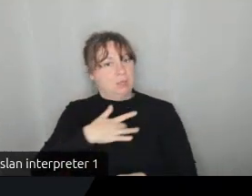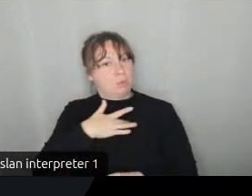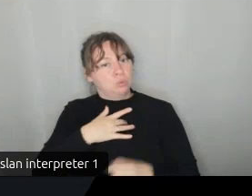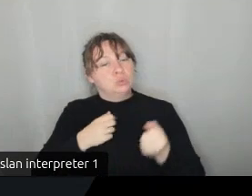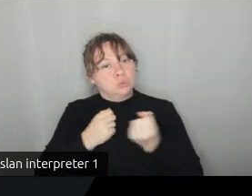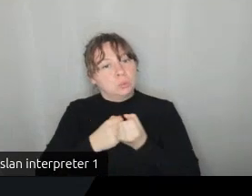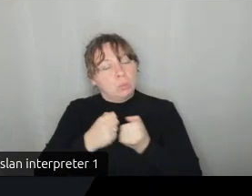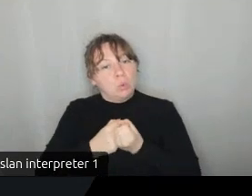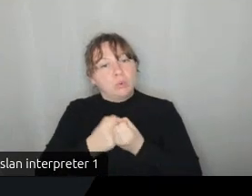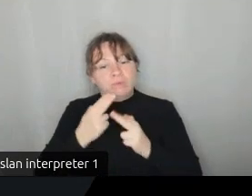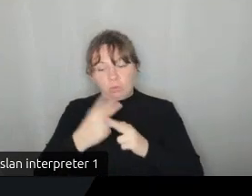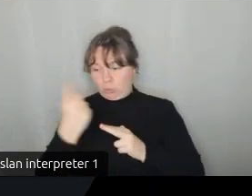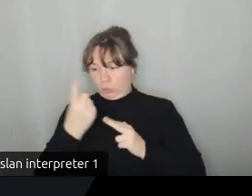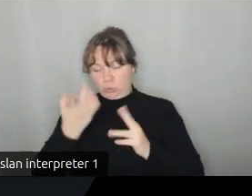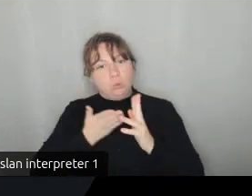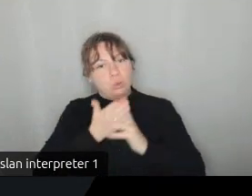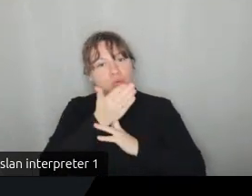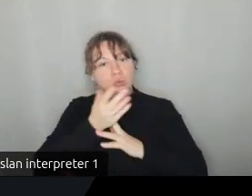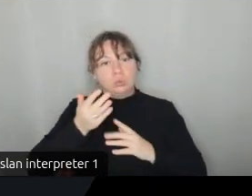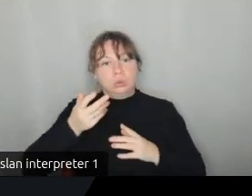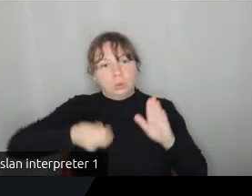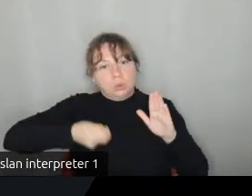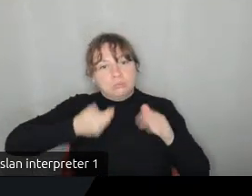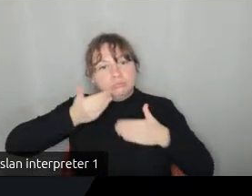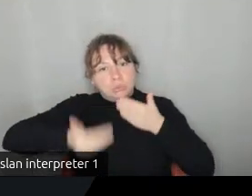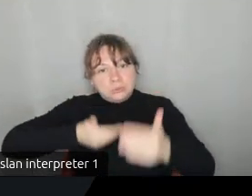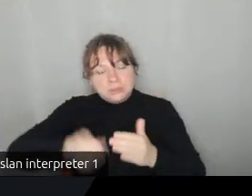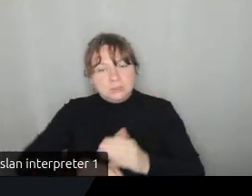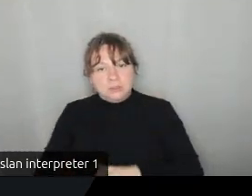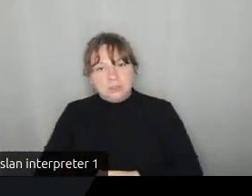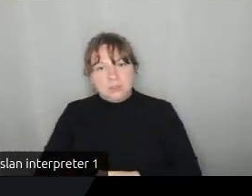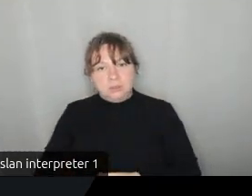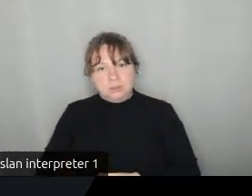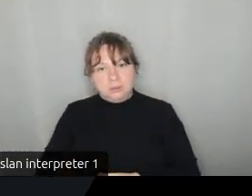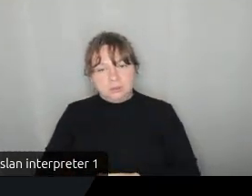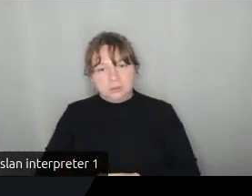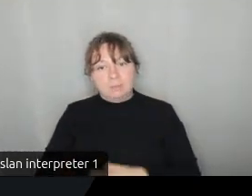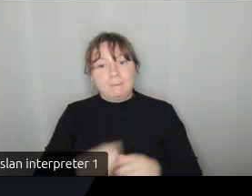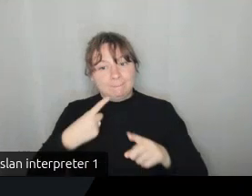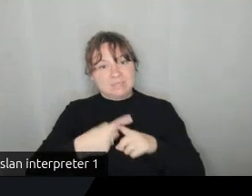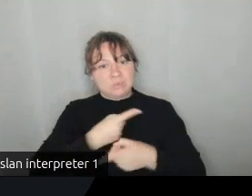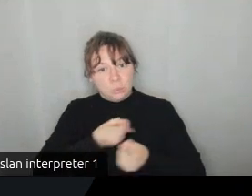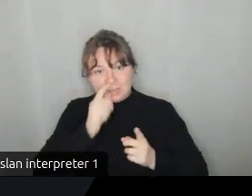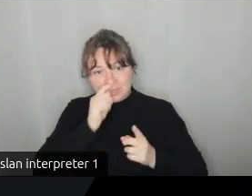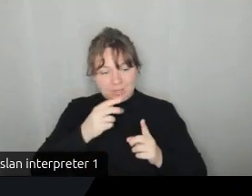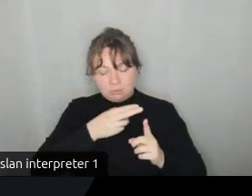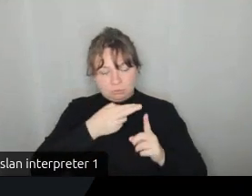um and making sure that we can if necessary um making direct referrals to services that client